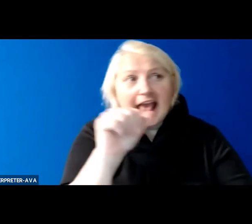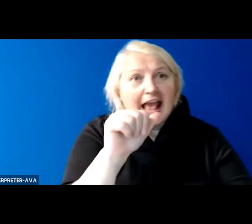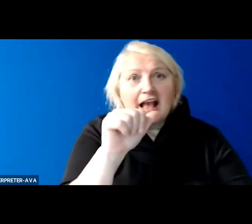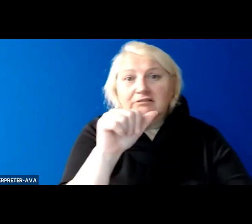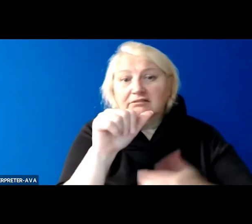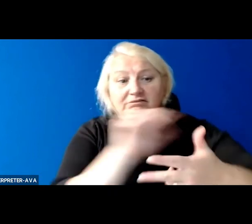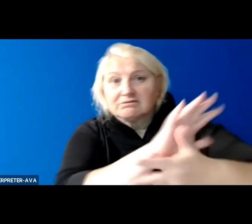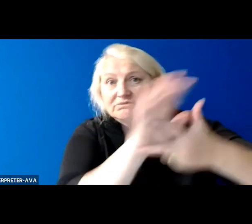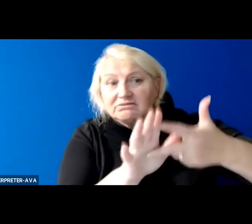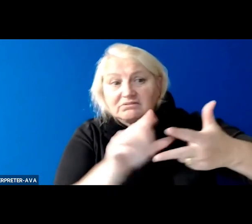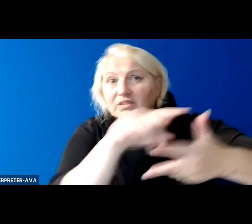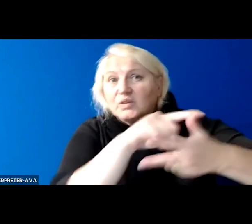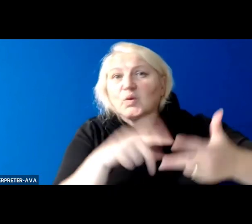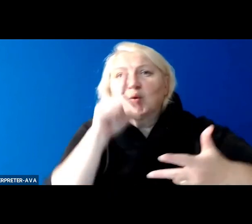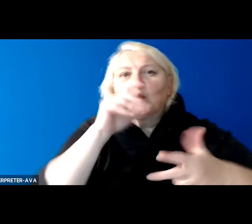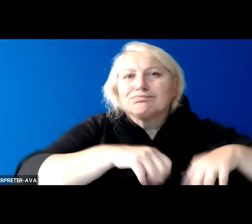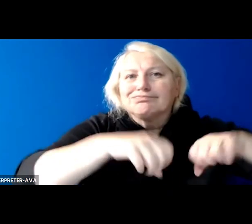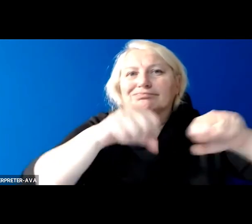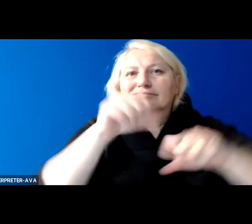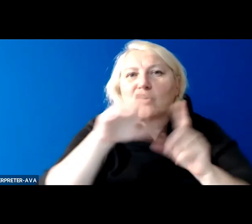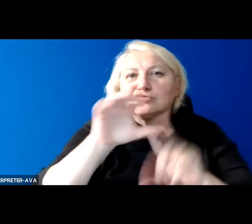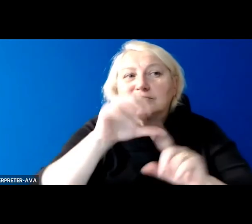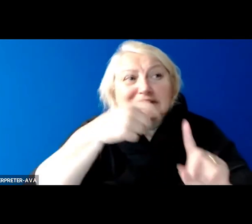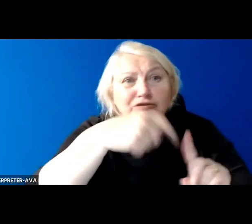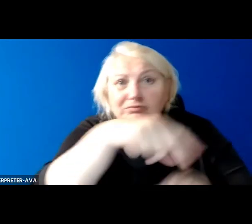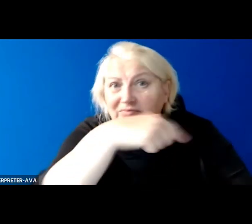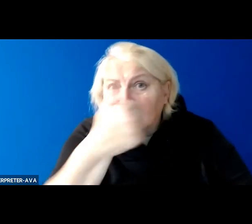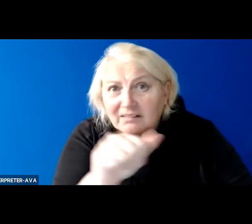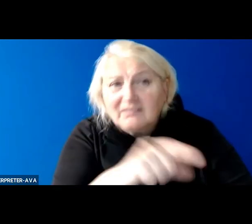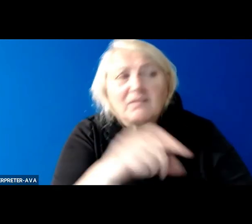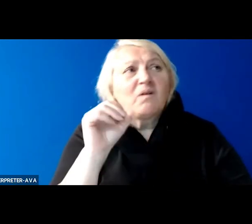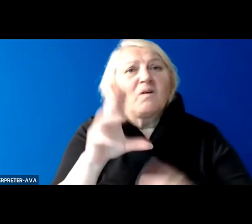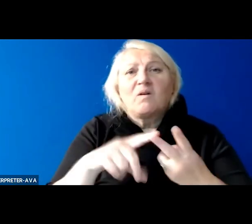or any questions directly for any spiral, or the project as a whole?